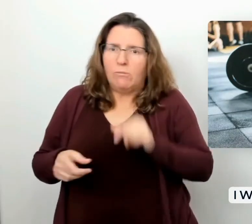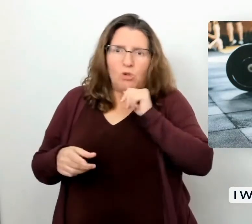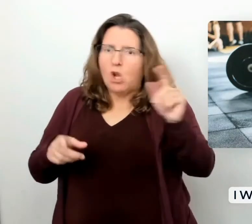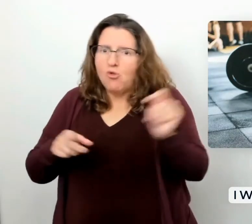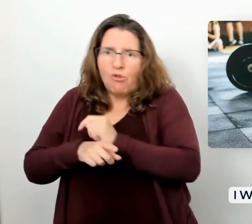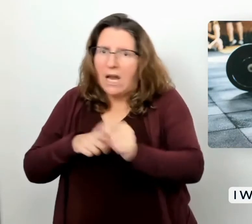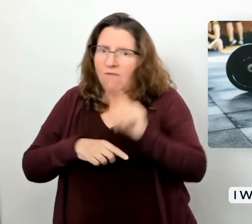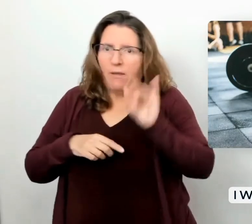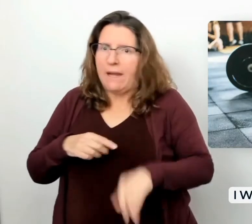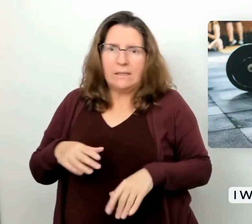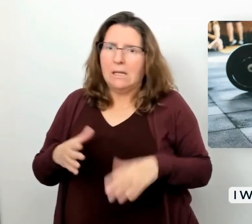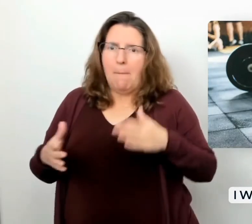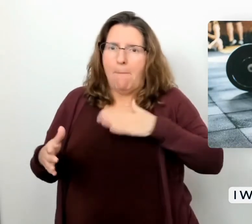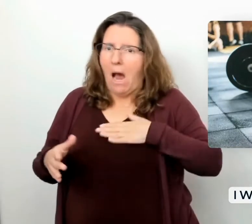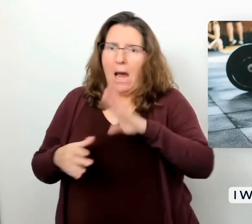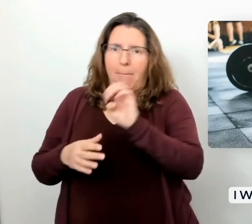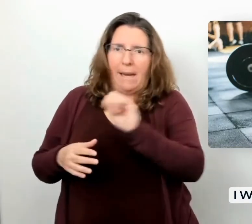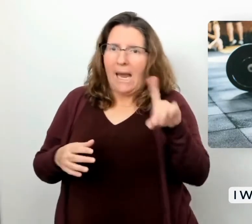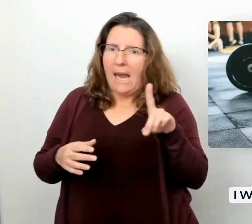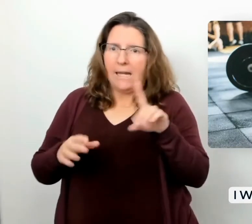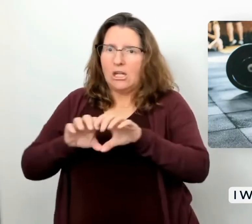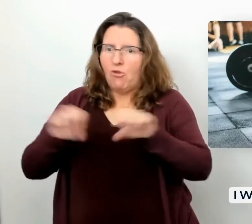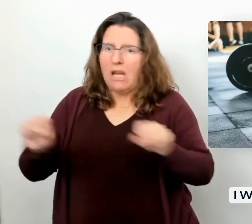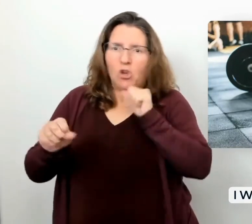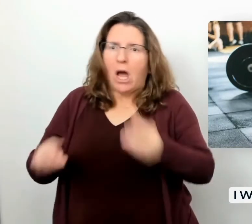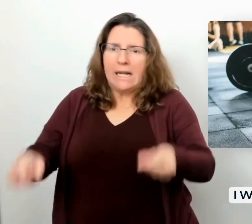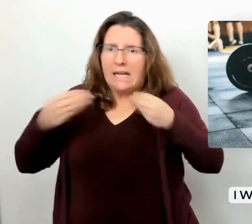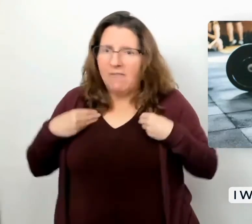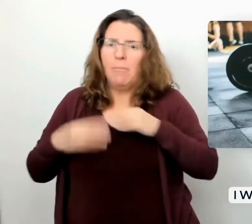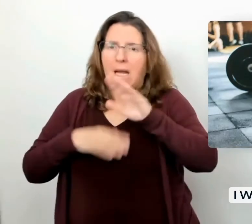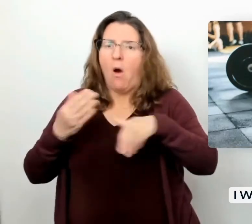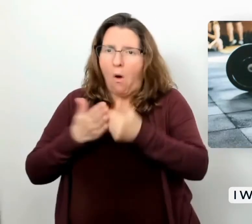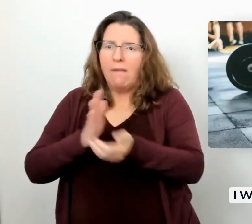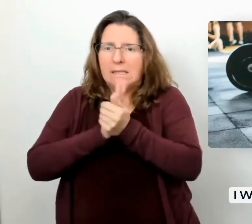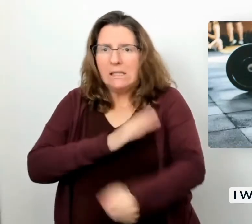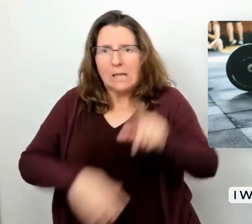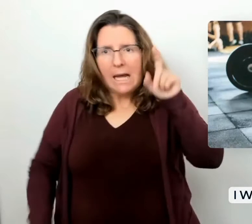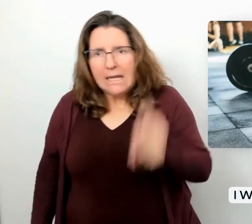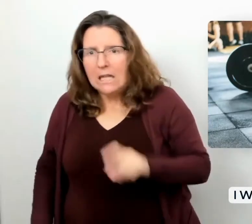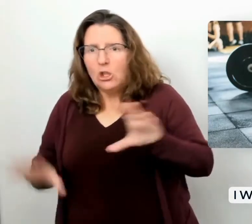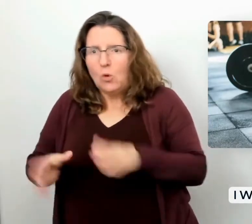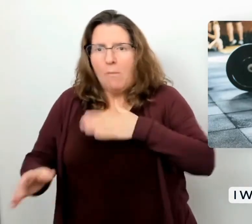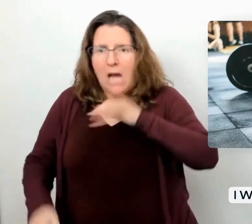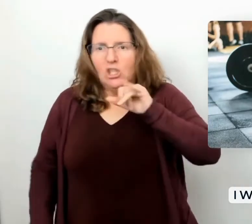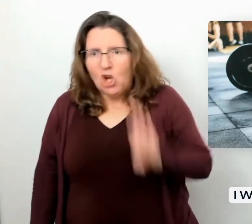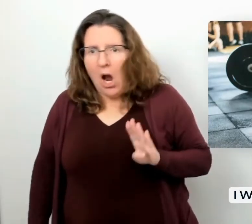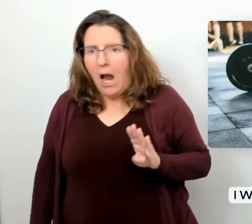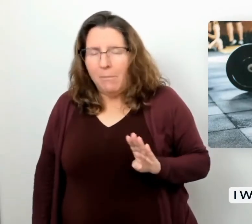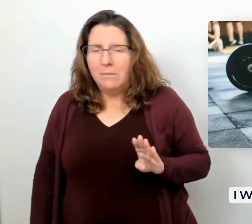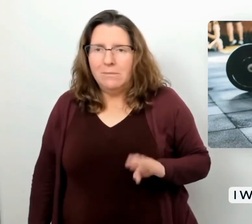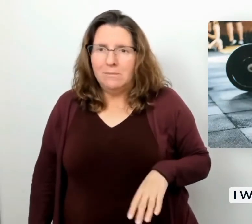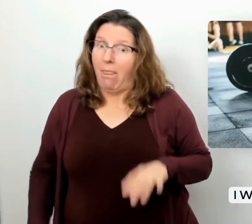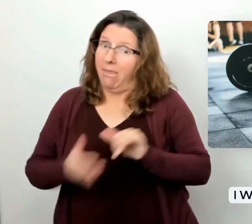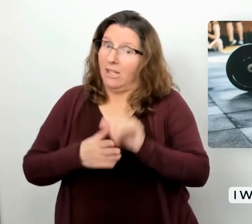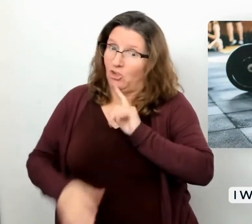After all, my BEd did not teach me how to do that job!